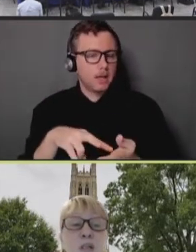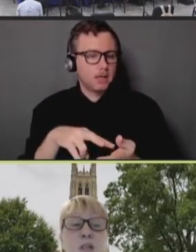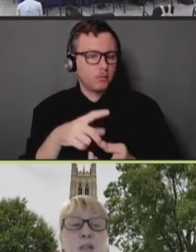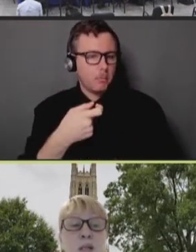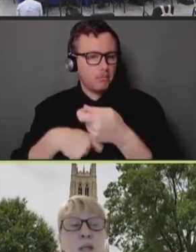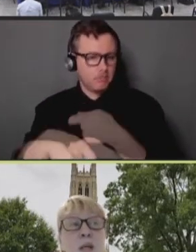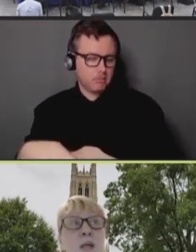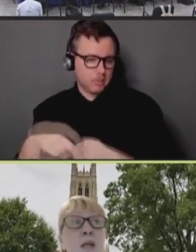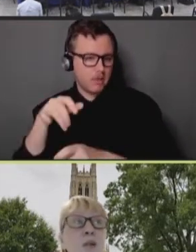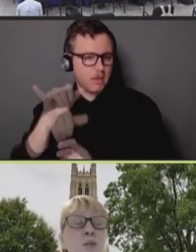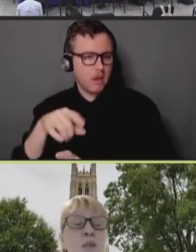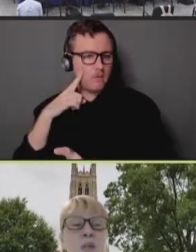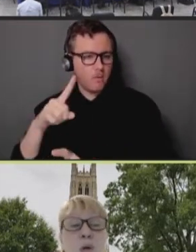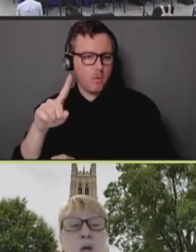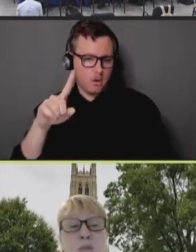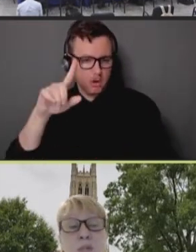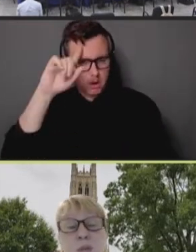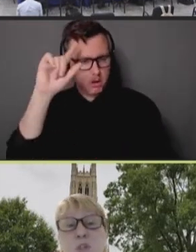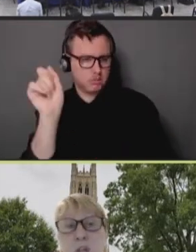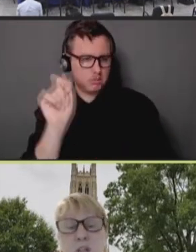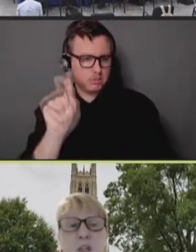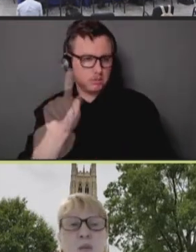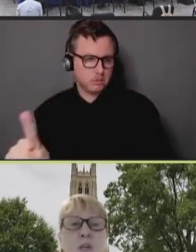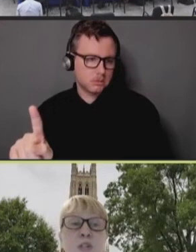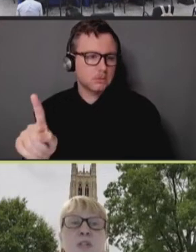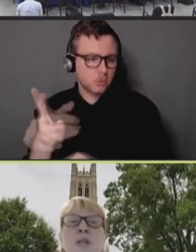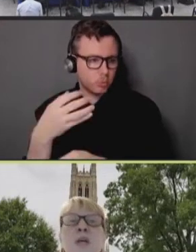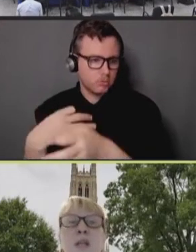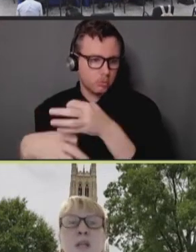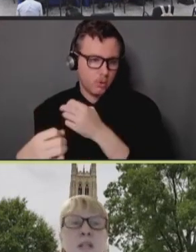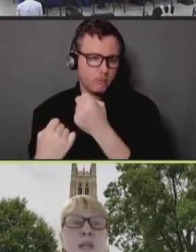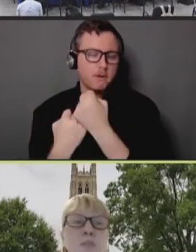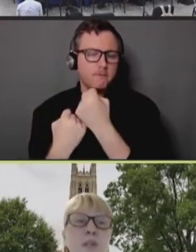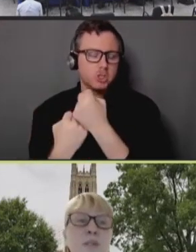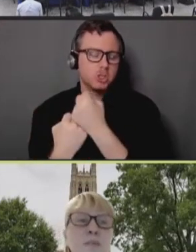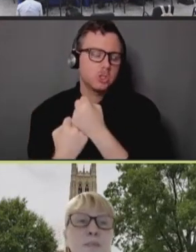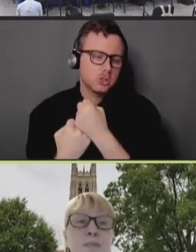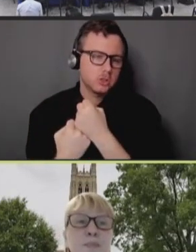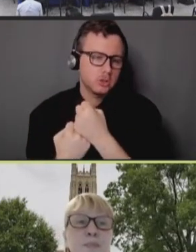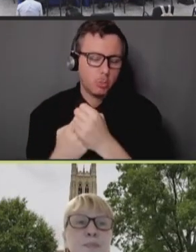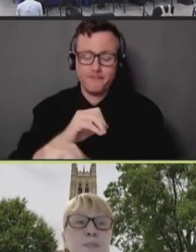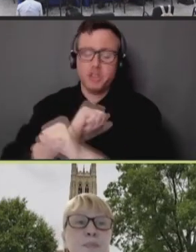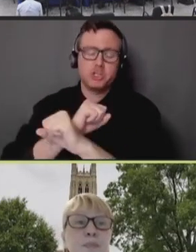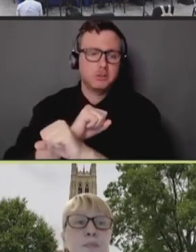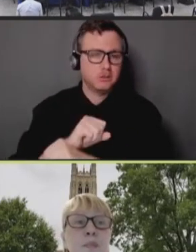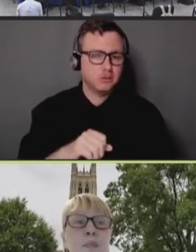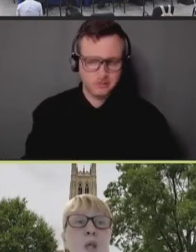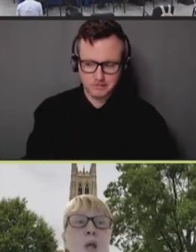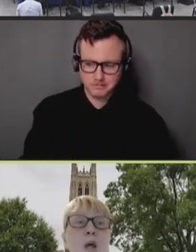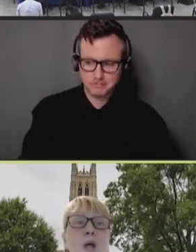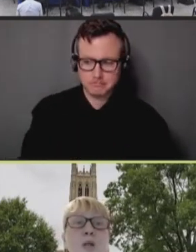And then concluding remarks and some challenging questions. Next slide, please.